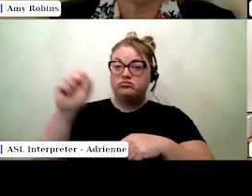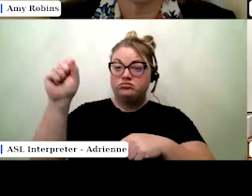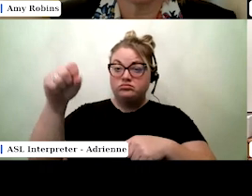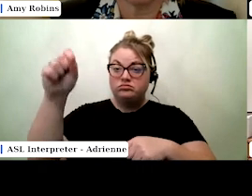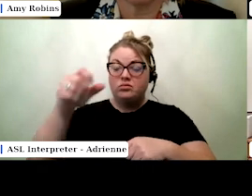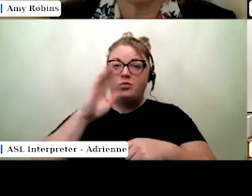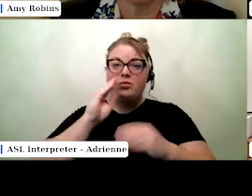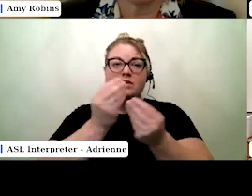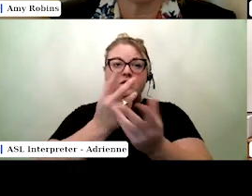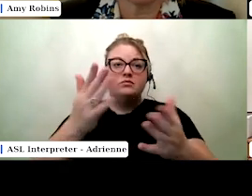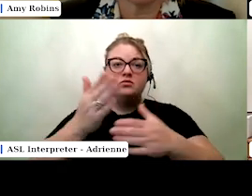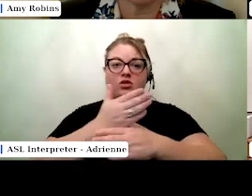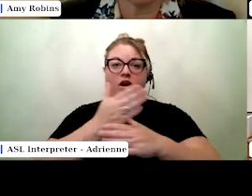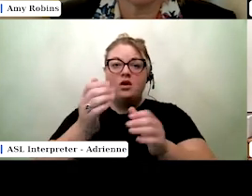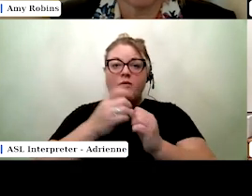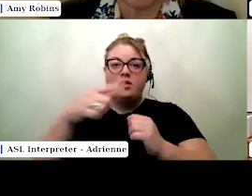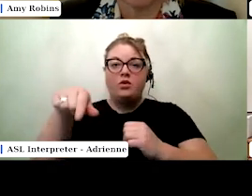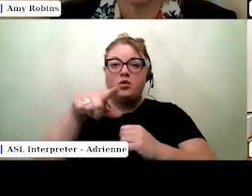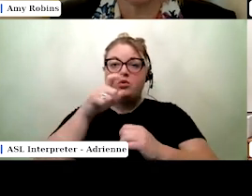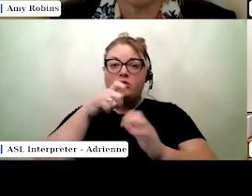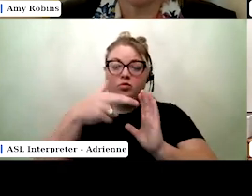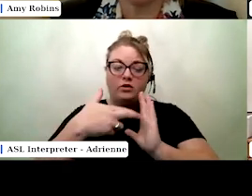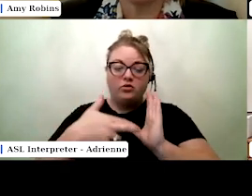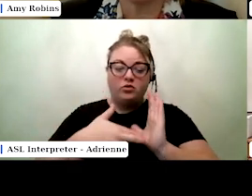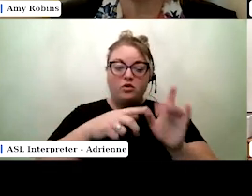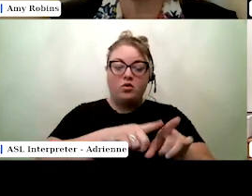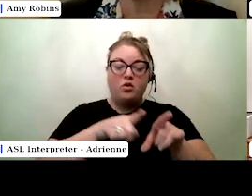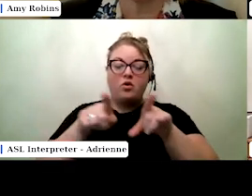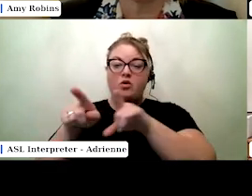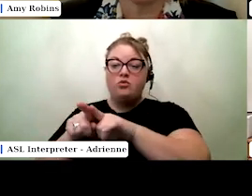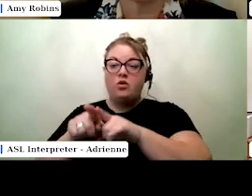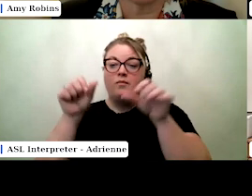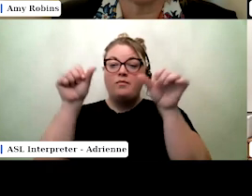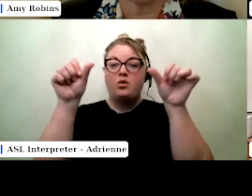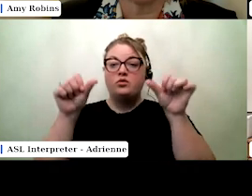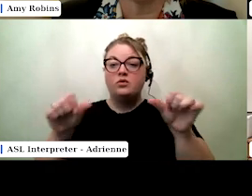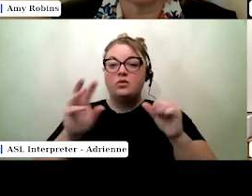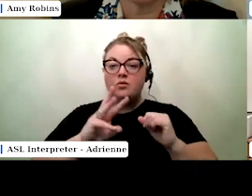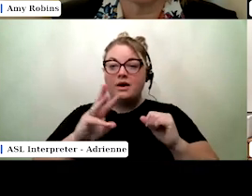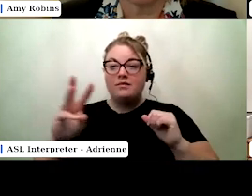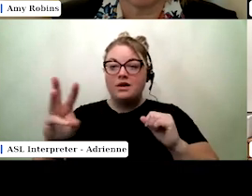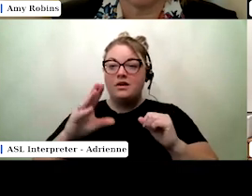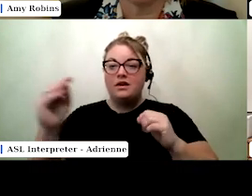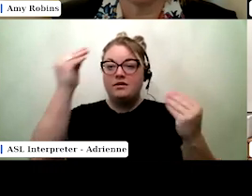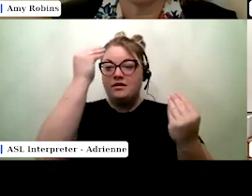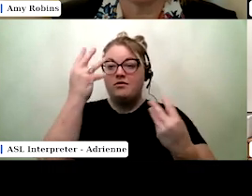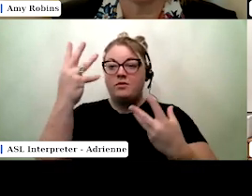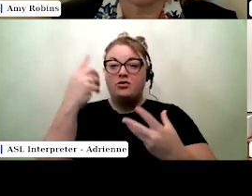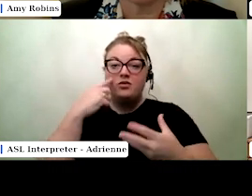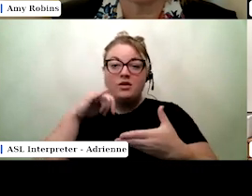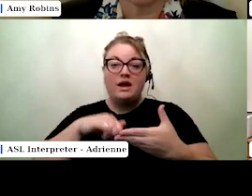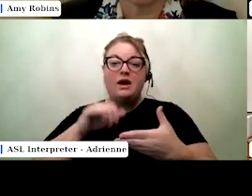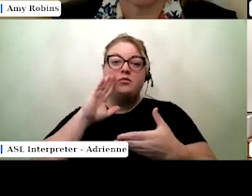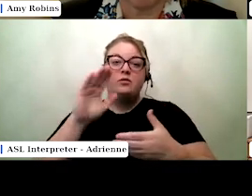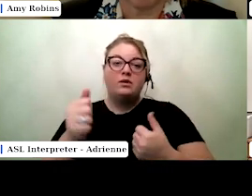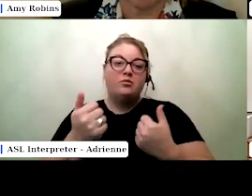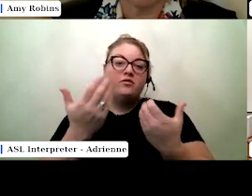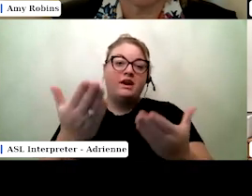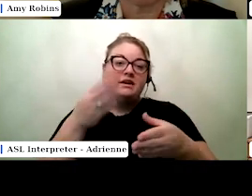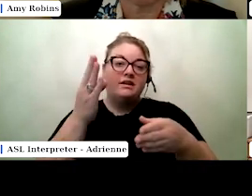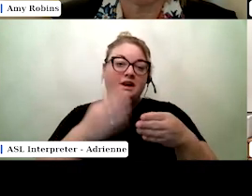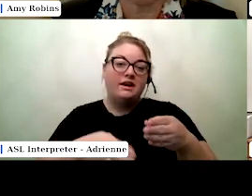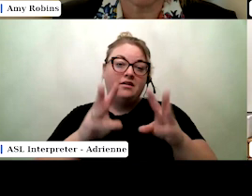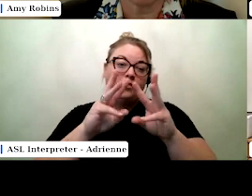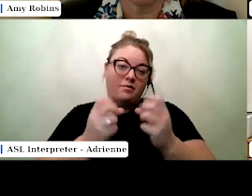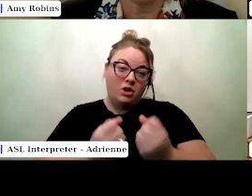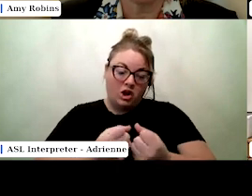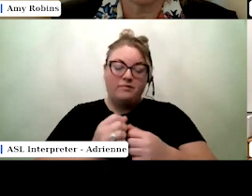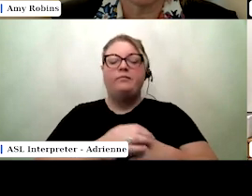And it will be shared with those who registered. And it will also be posted to our website and information on that will be provided at the end of the webinar.